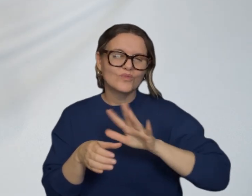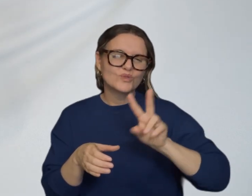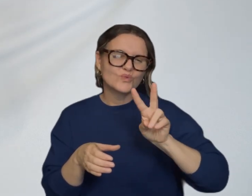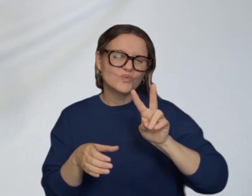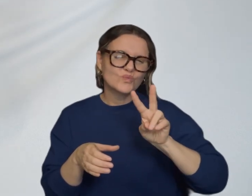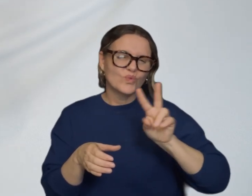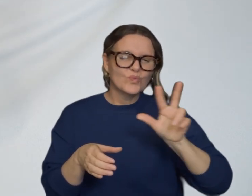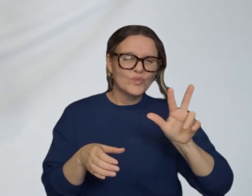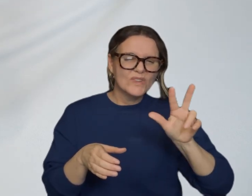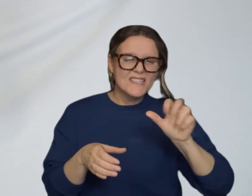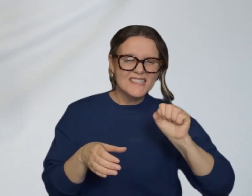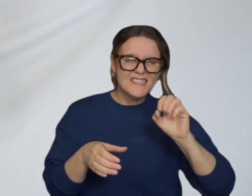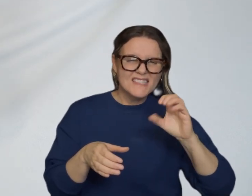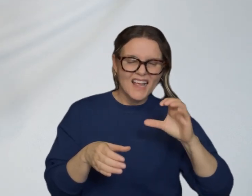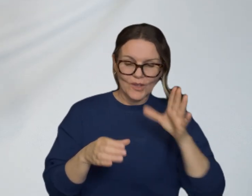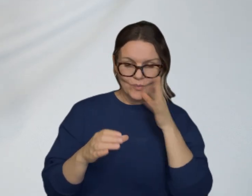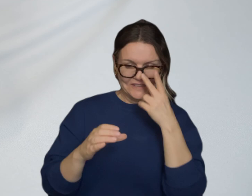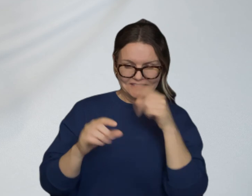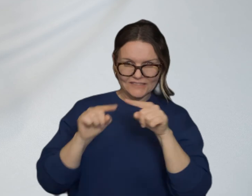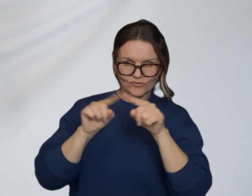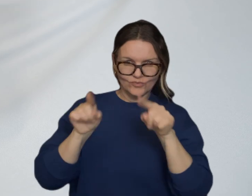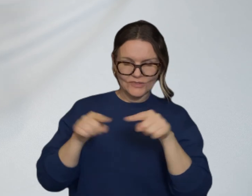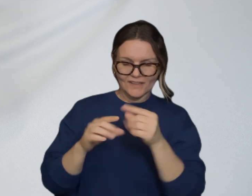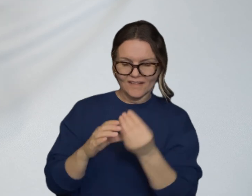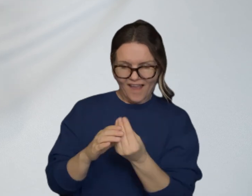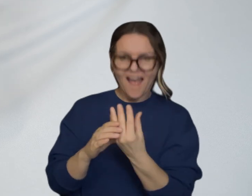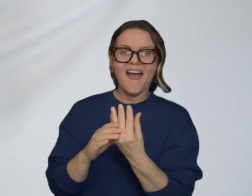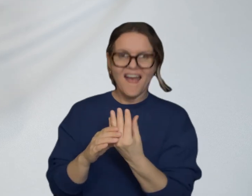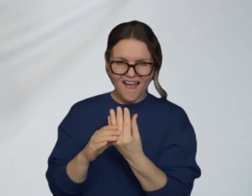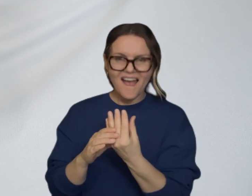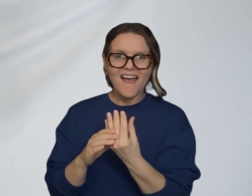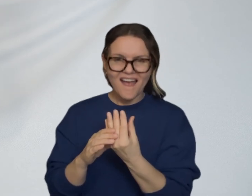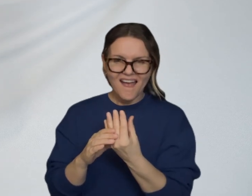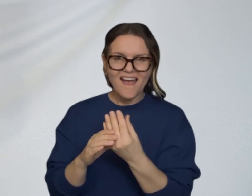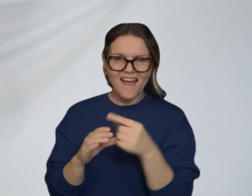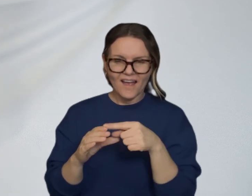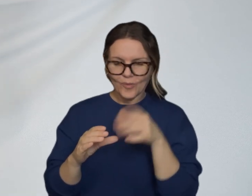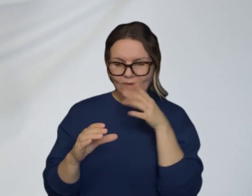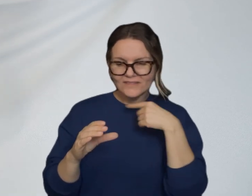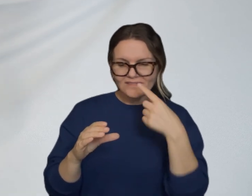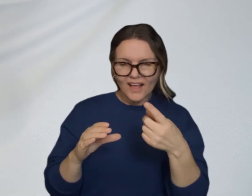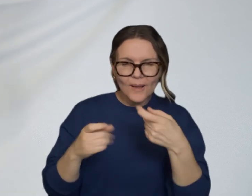your battery life because this was already charged you'll see what mode you're in what level suction